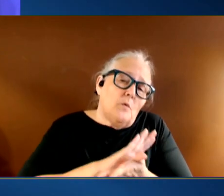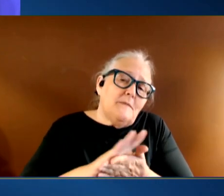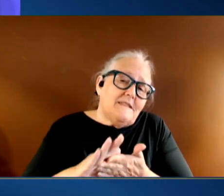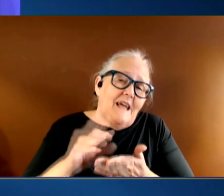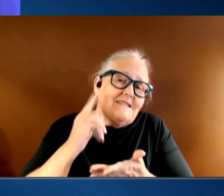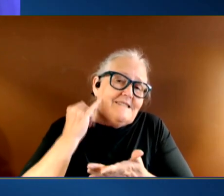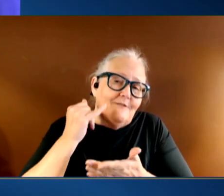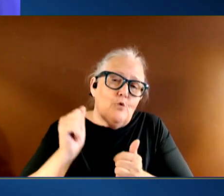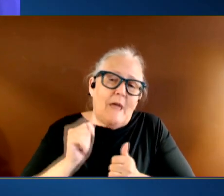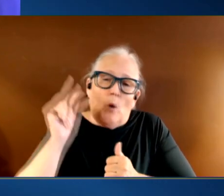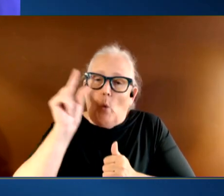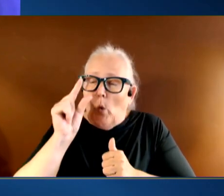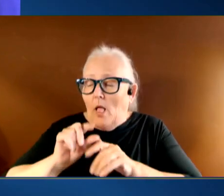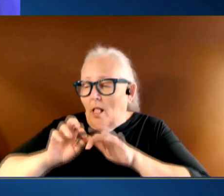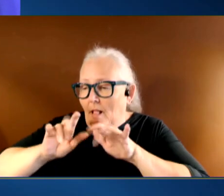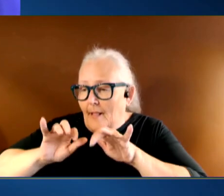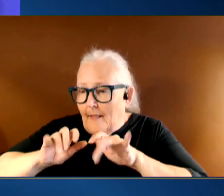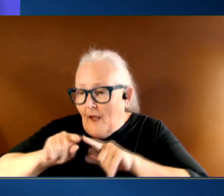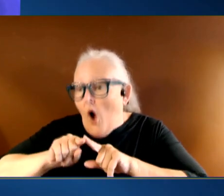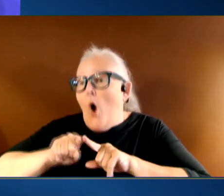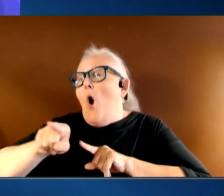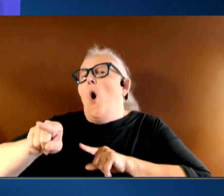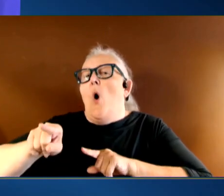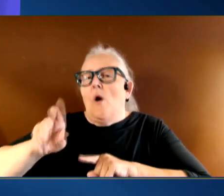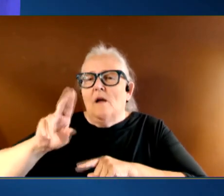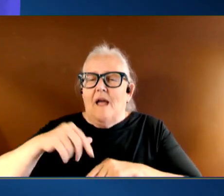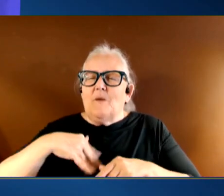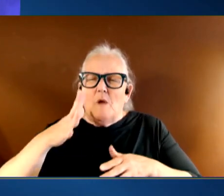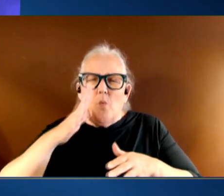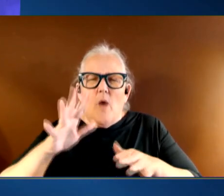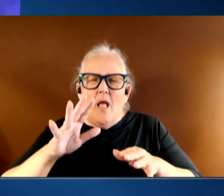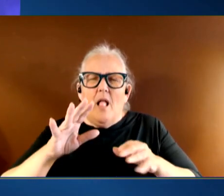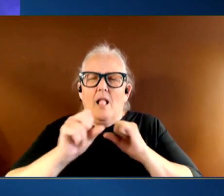and we'll get that URL out there. Because I think, again, no internet expert, but I